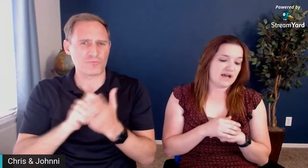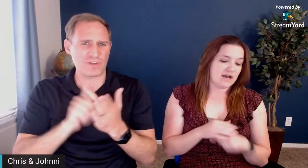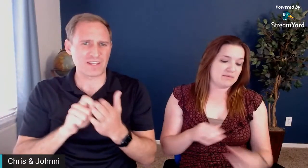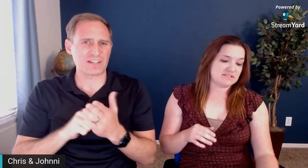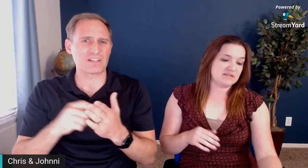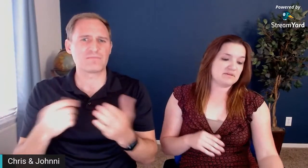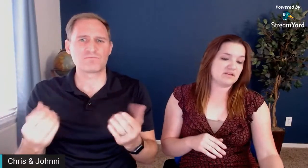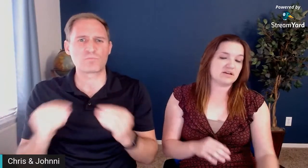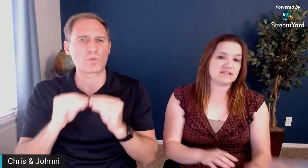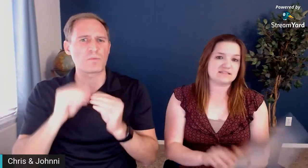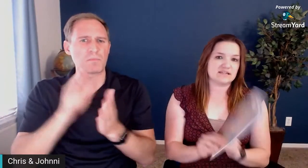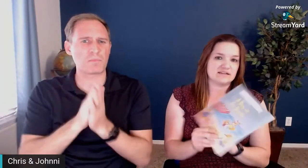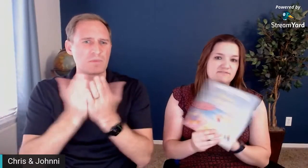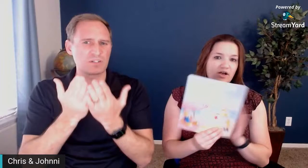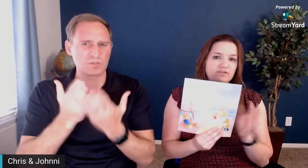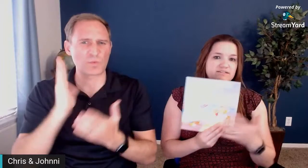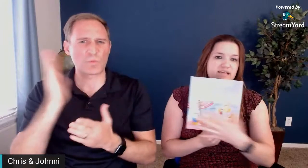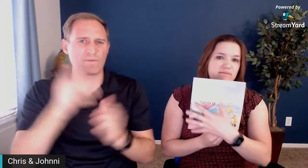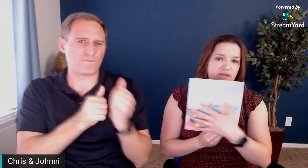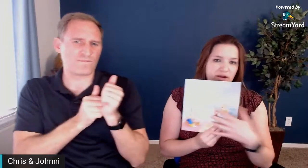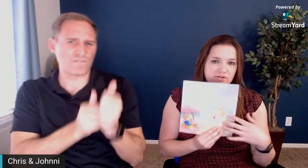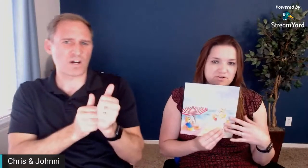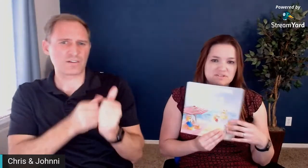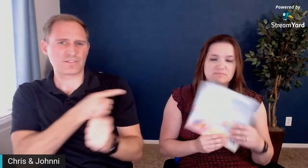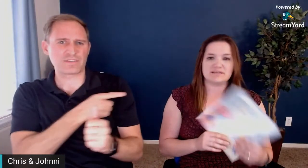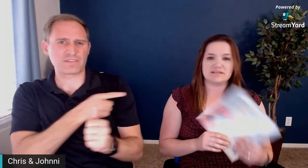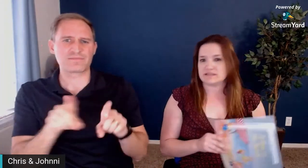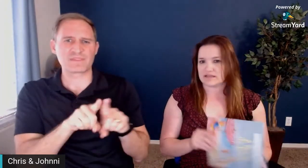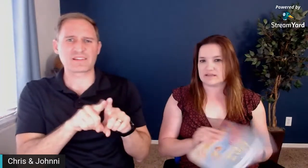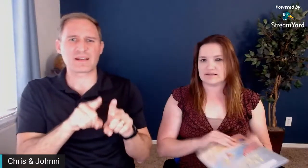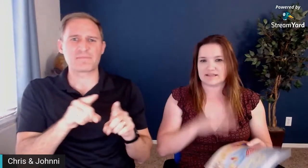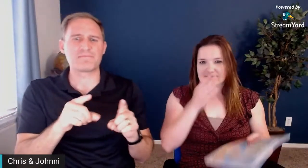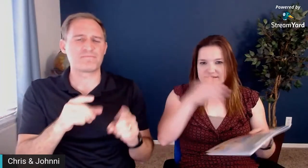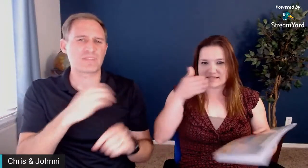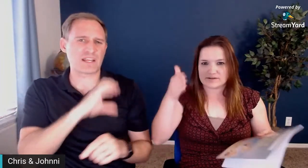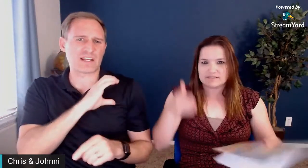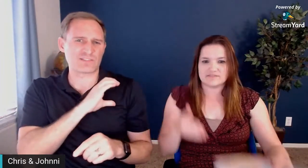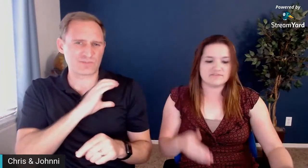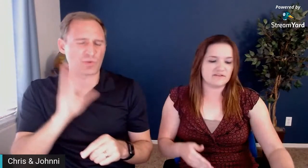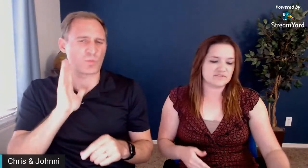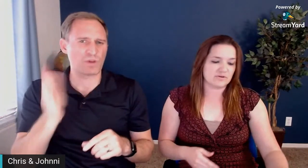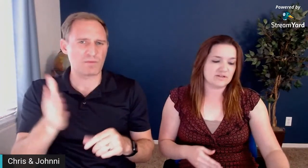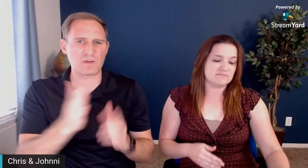um it's gonna be a long it's gonna follow the same characters it'll be a like a series of stories but